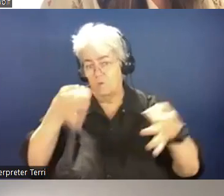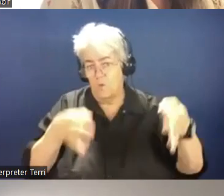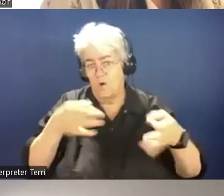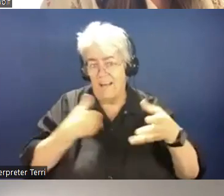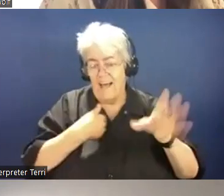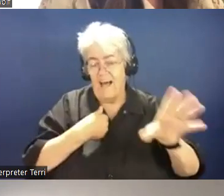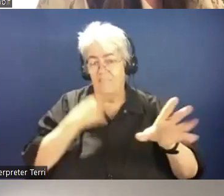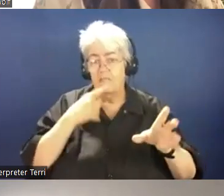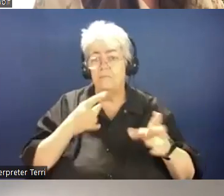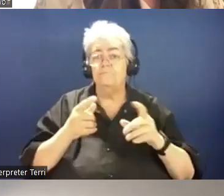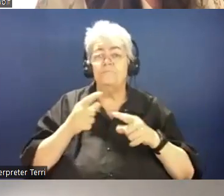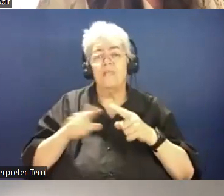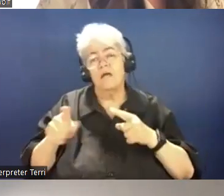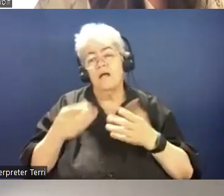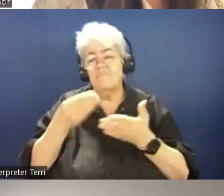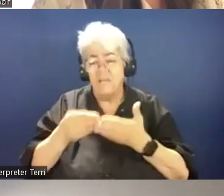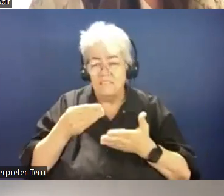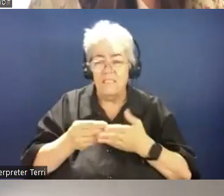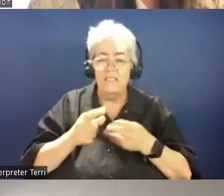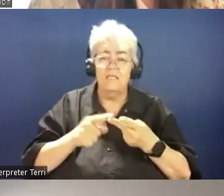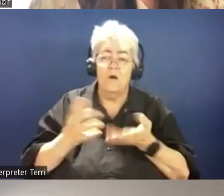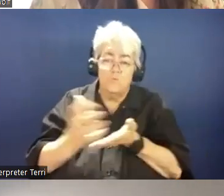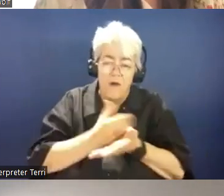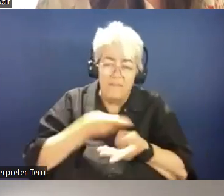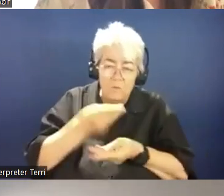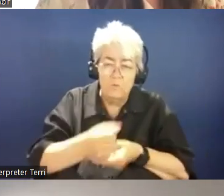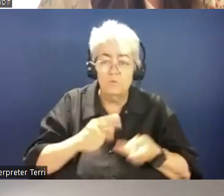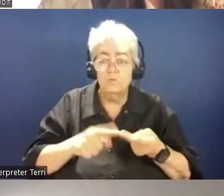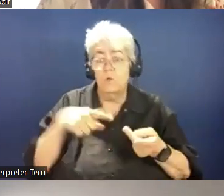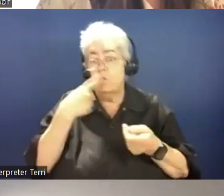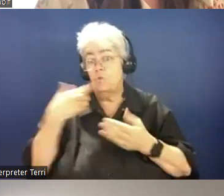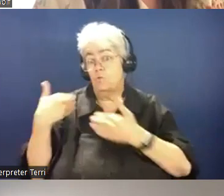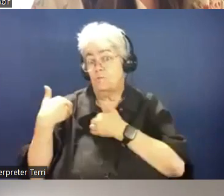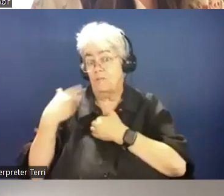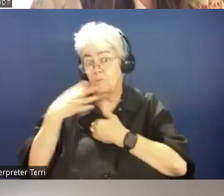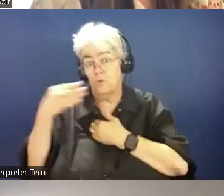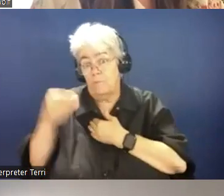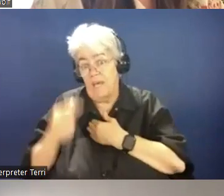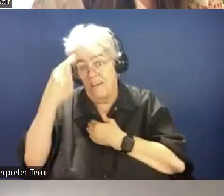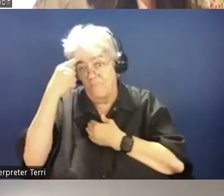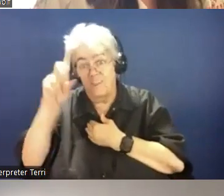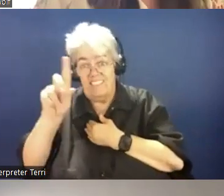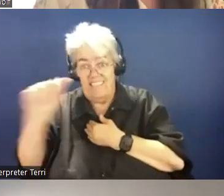funding and revenue, of course. Who will pay for the DAs and some of the cost shifting that